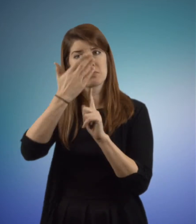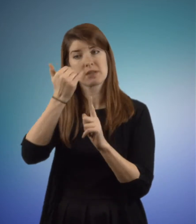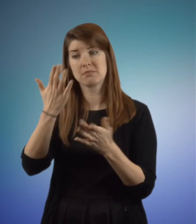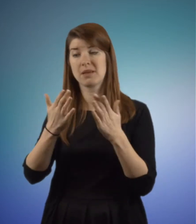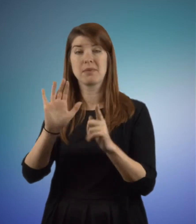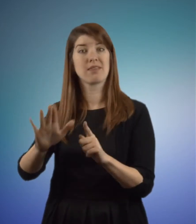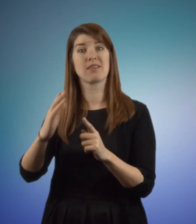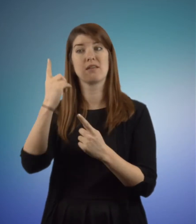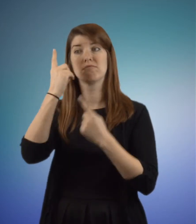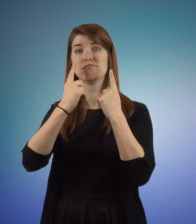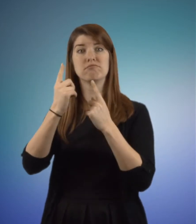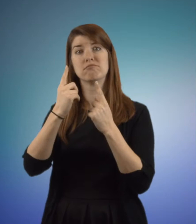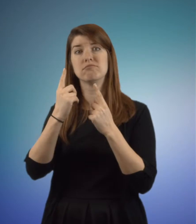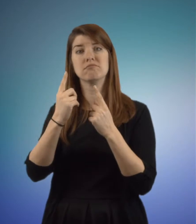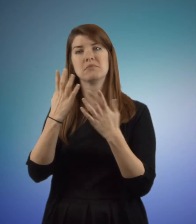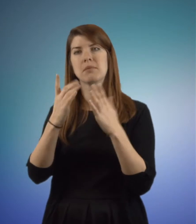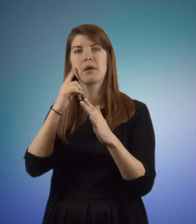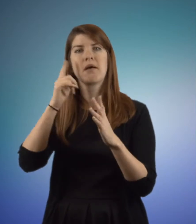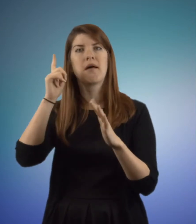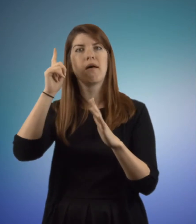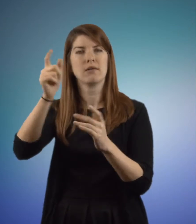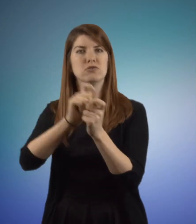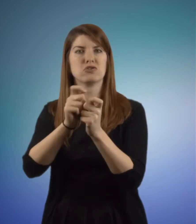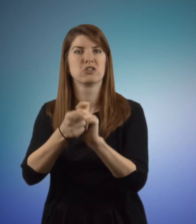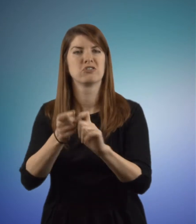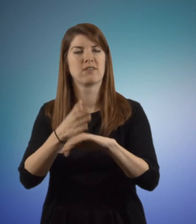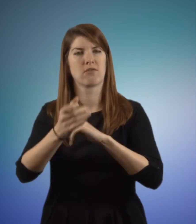That their viewpoint might change once they understand what deaf culture is.